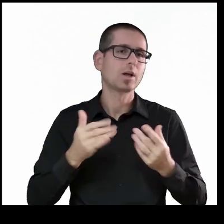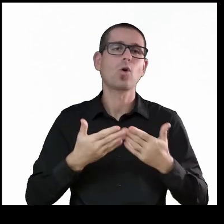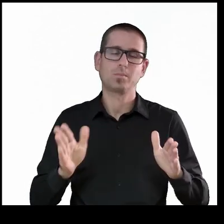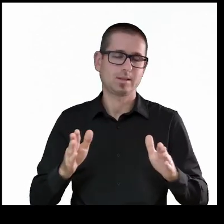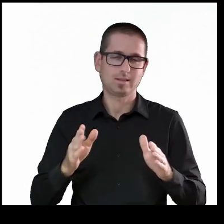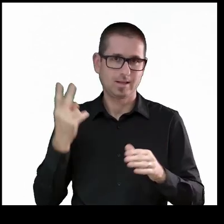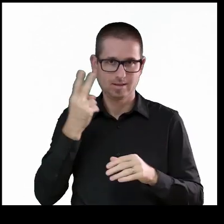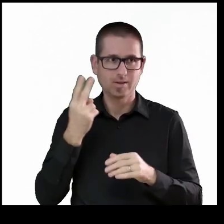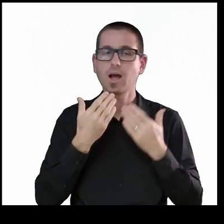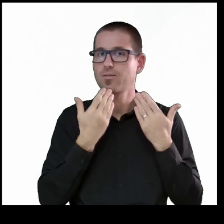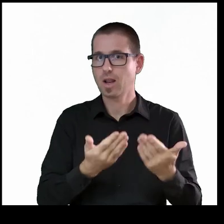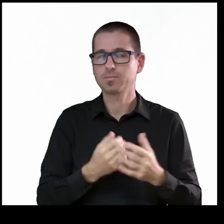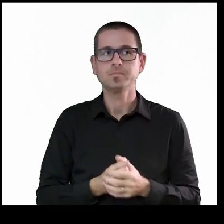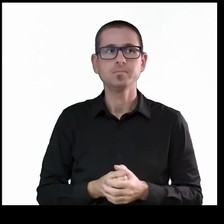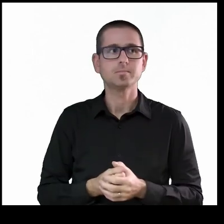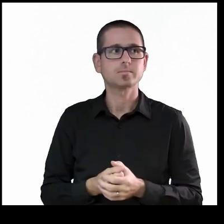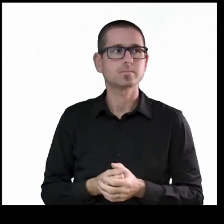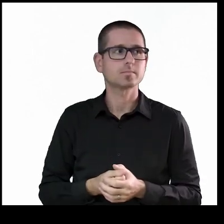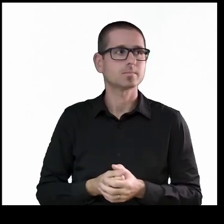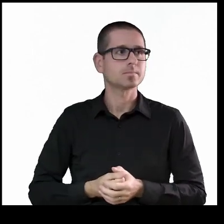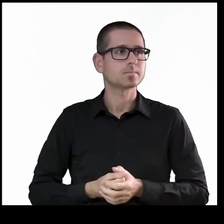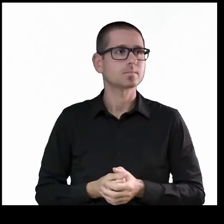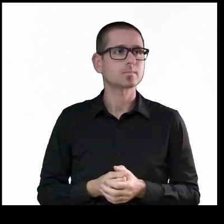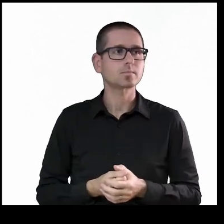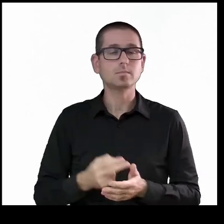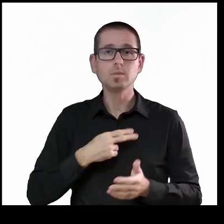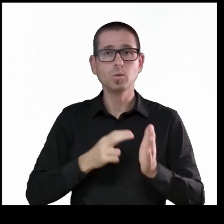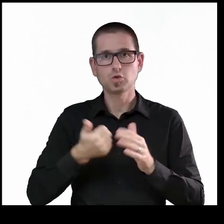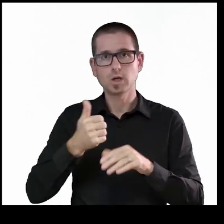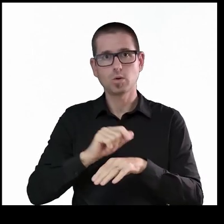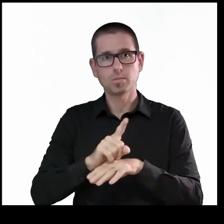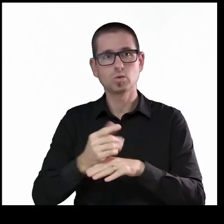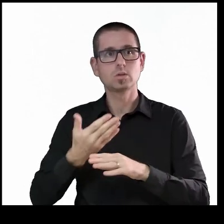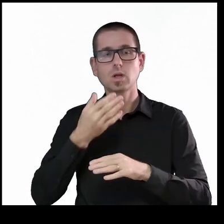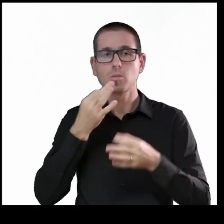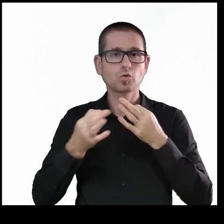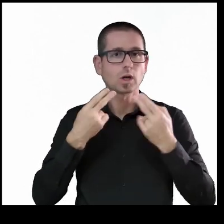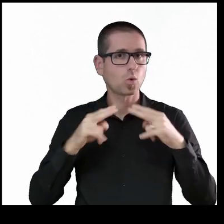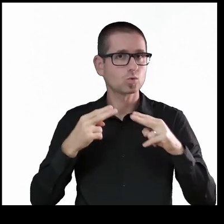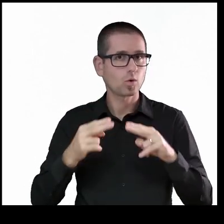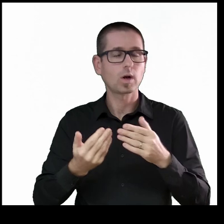Thank you. So, yeah, we still have one minute for question and answer before Isabel,